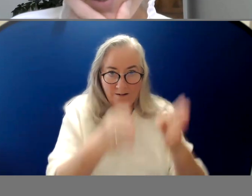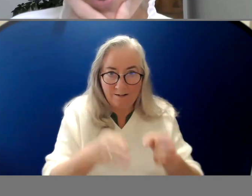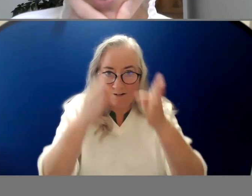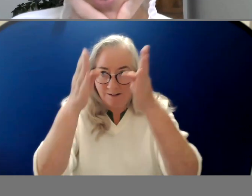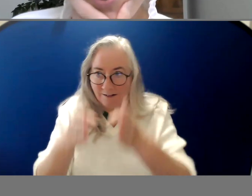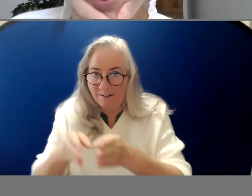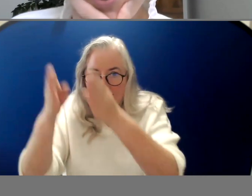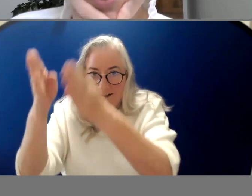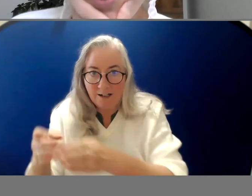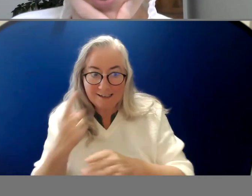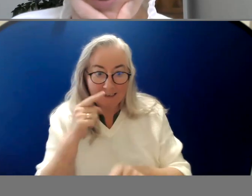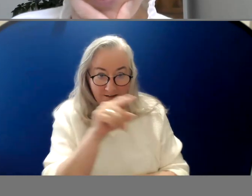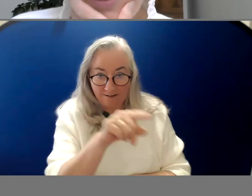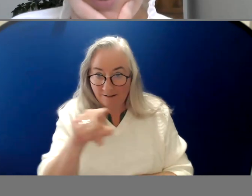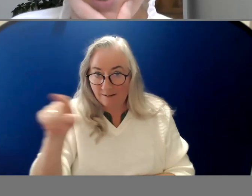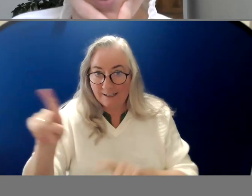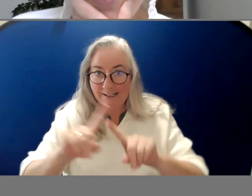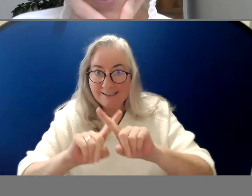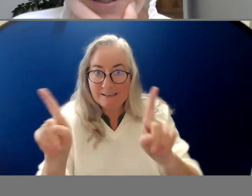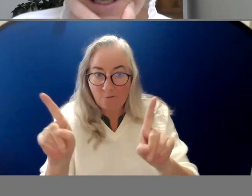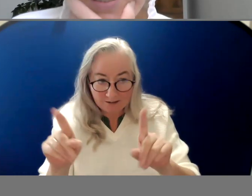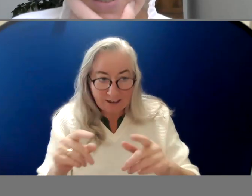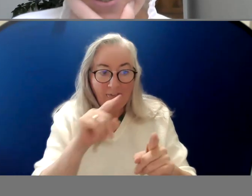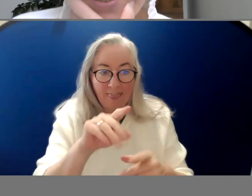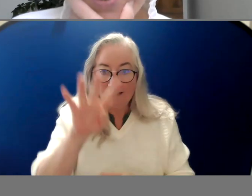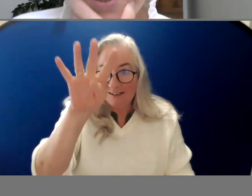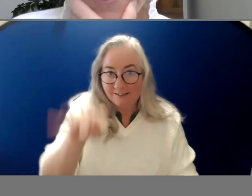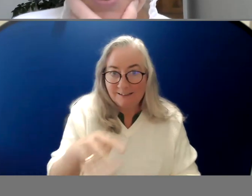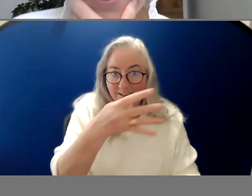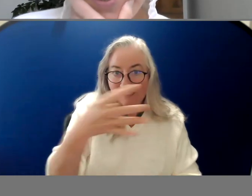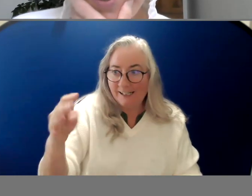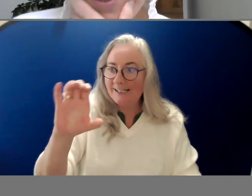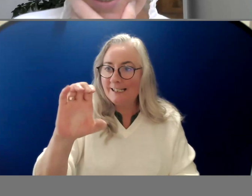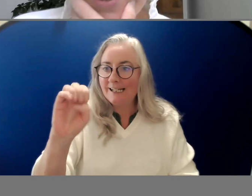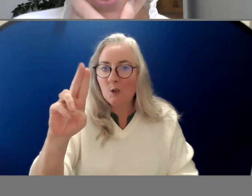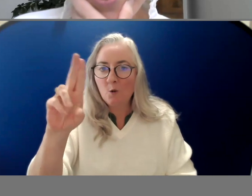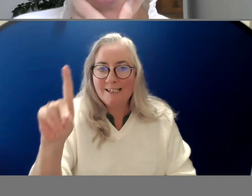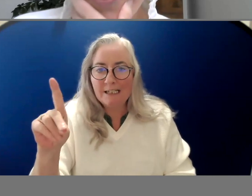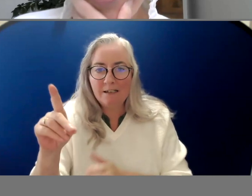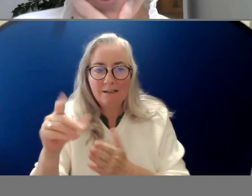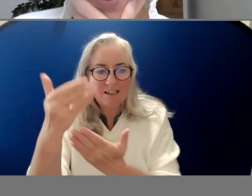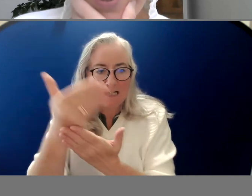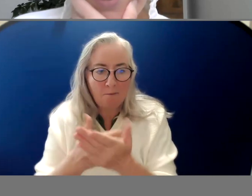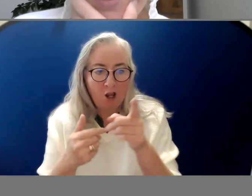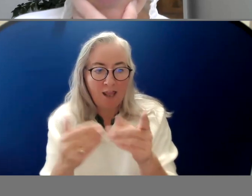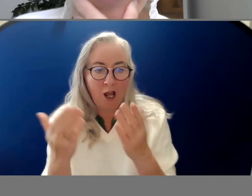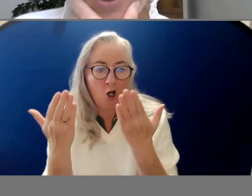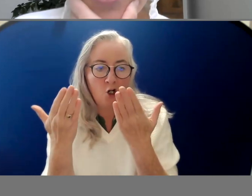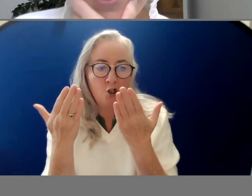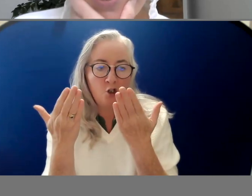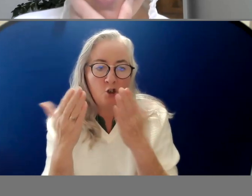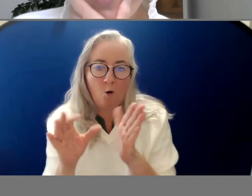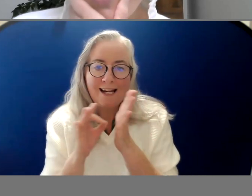and within that doc, within that CEUD document there are guidelines shown for or guidance given for UD